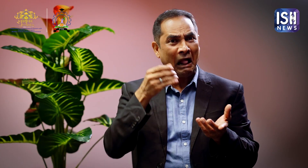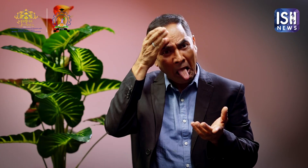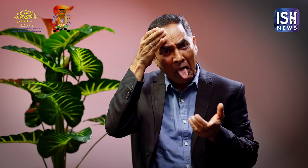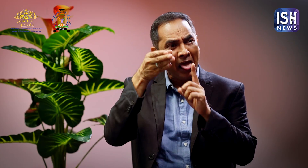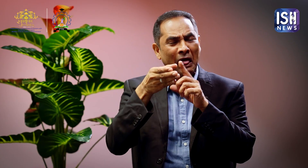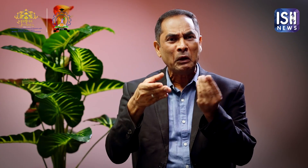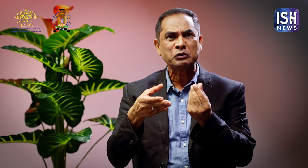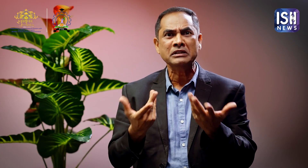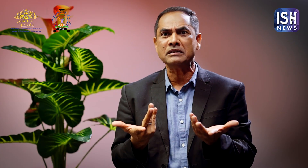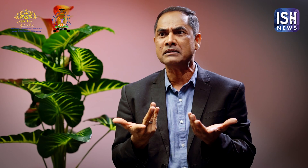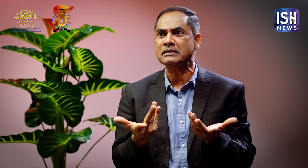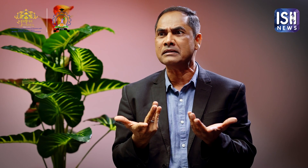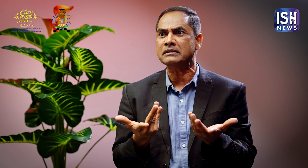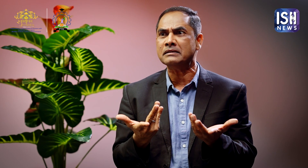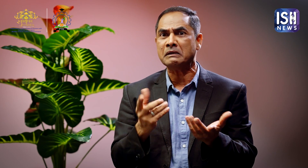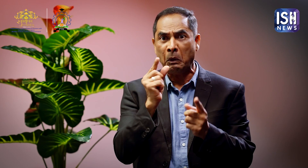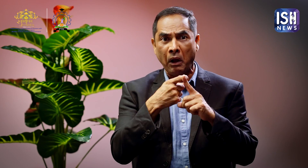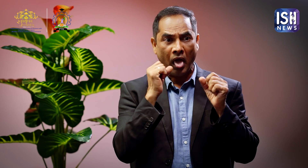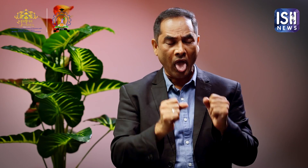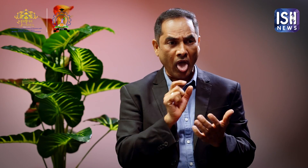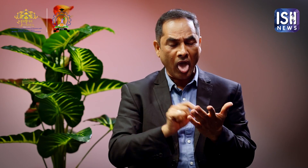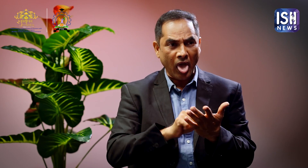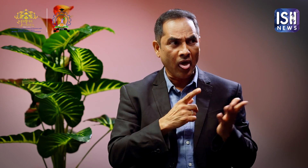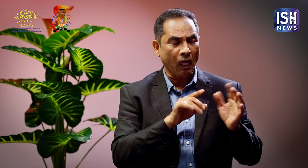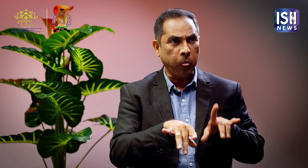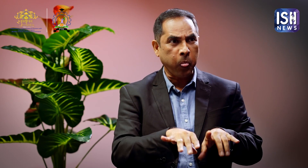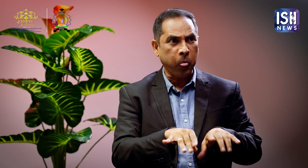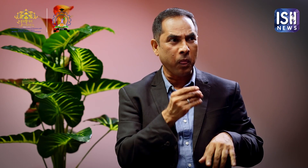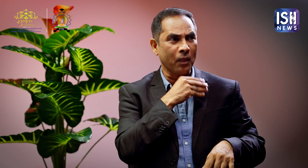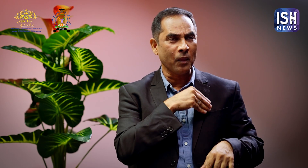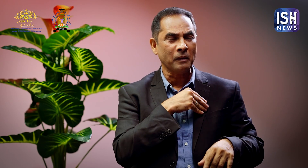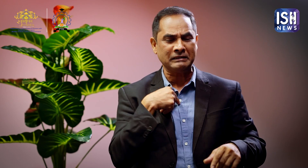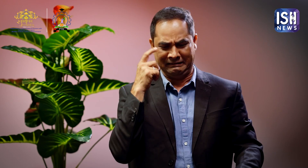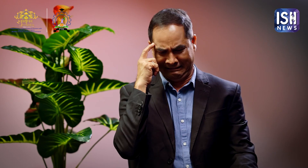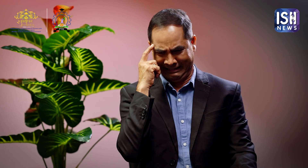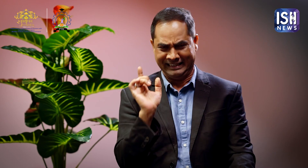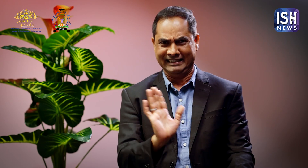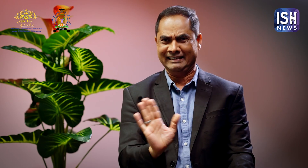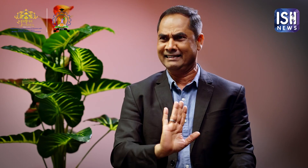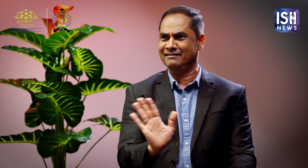I questioned the purpose of acquiring knowledge in Deaf education and working in the UK and earning a high income.